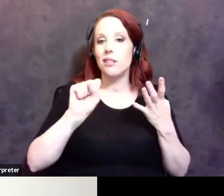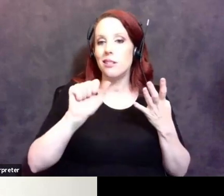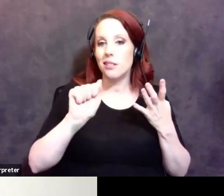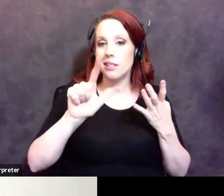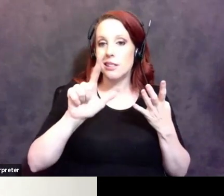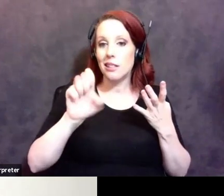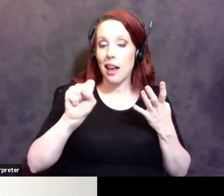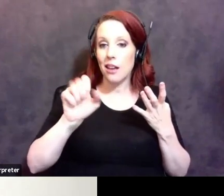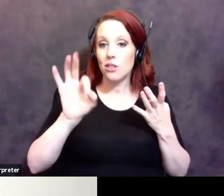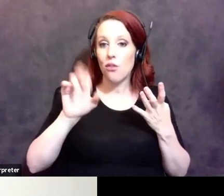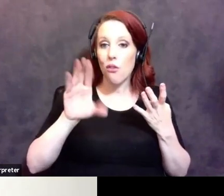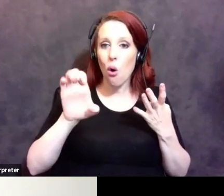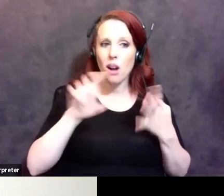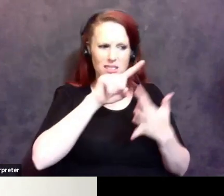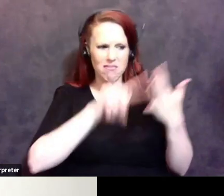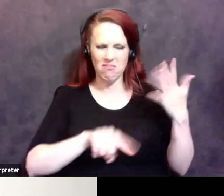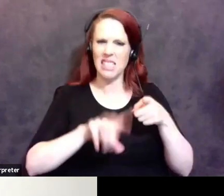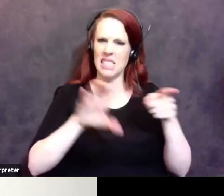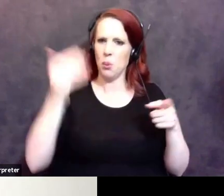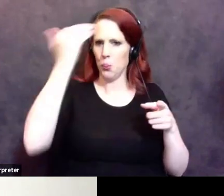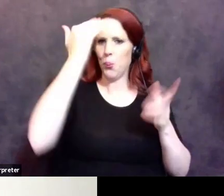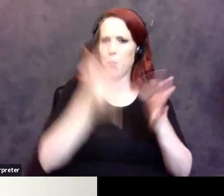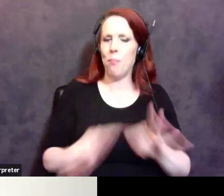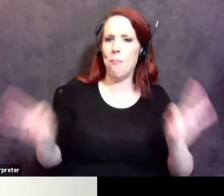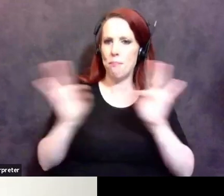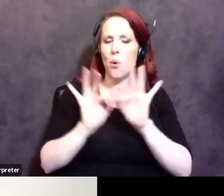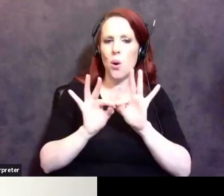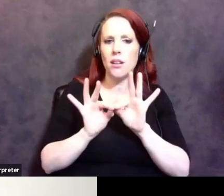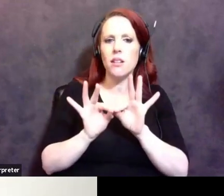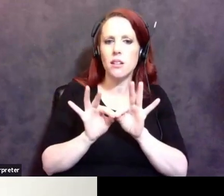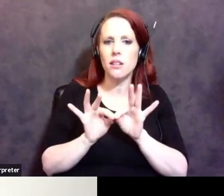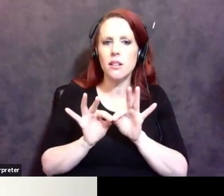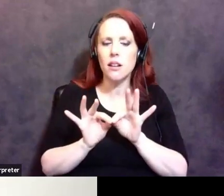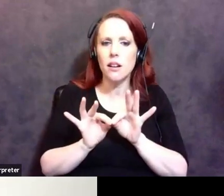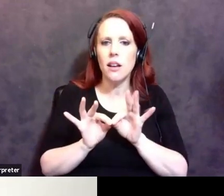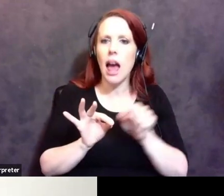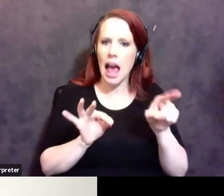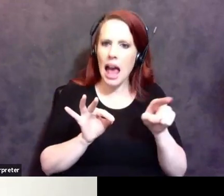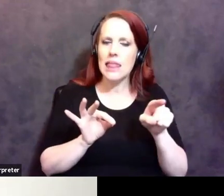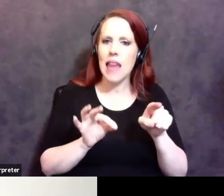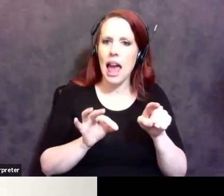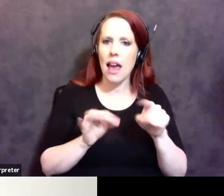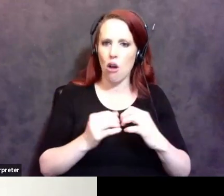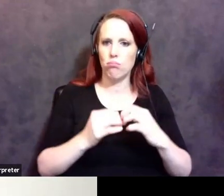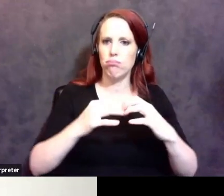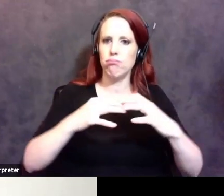These companies know this is important. They are building up those teams and if I look